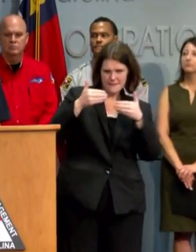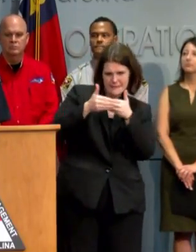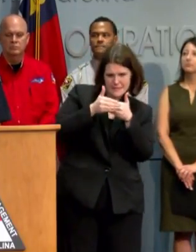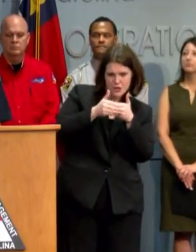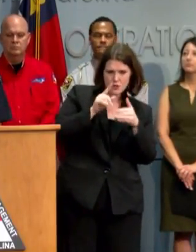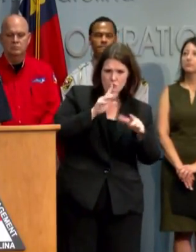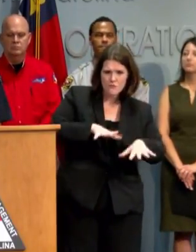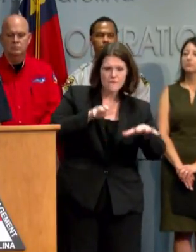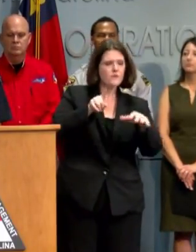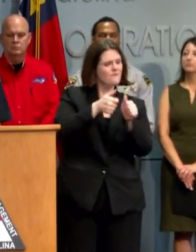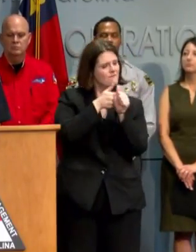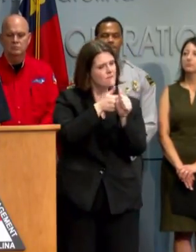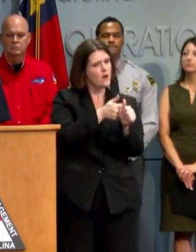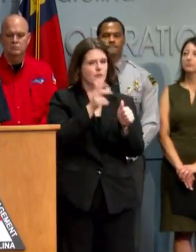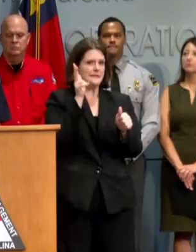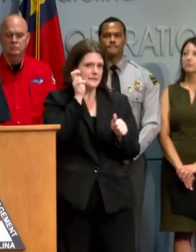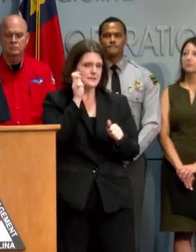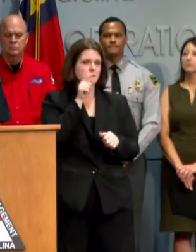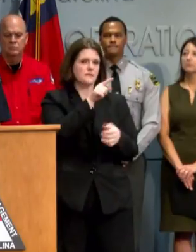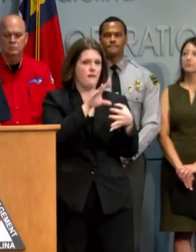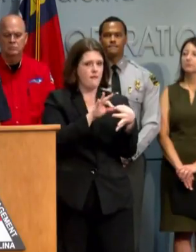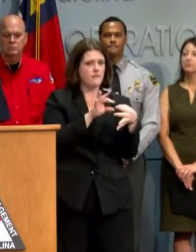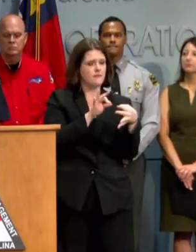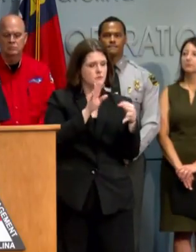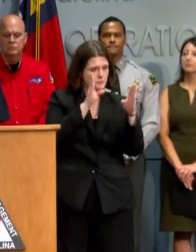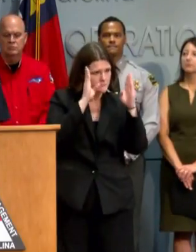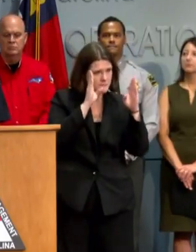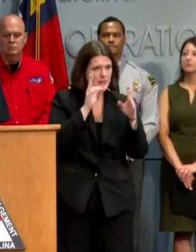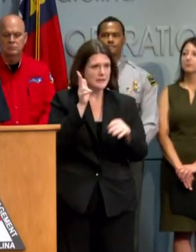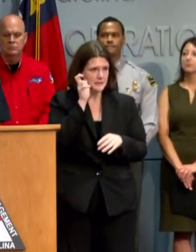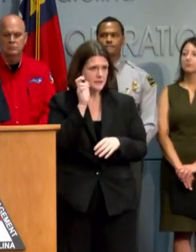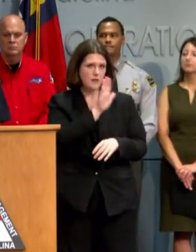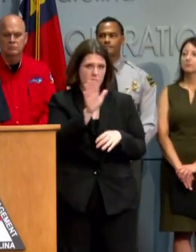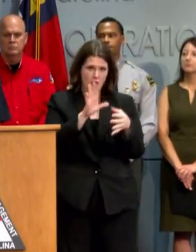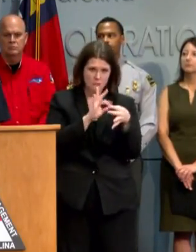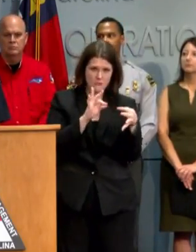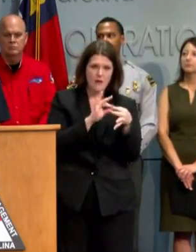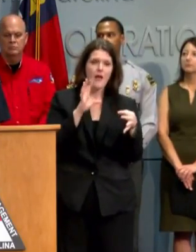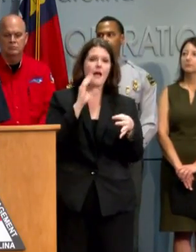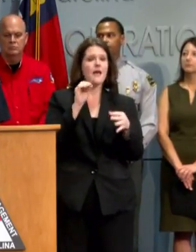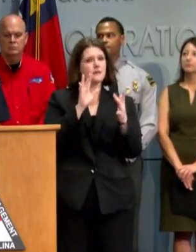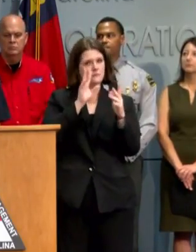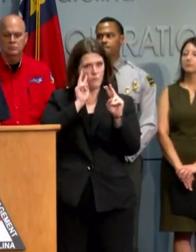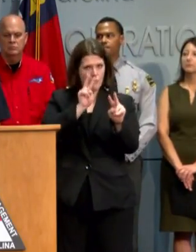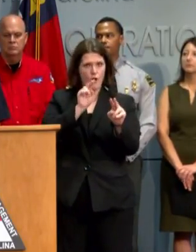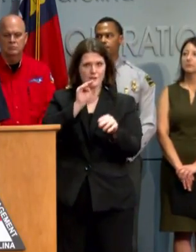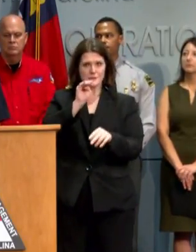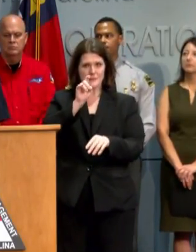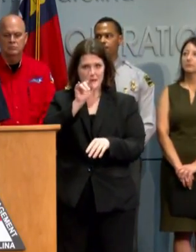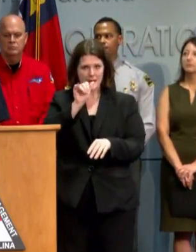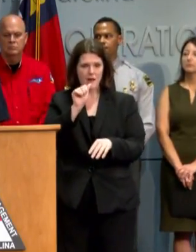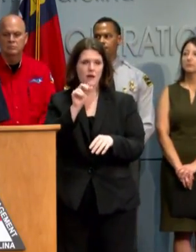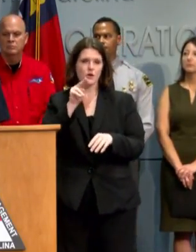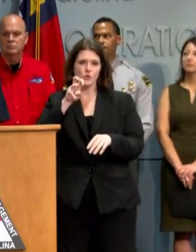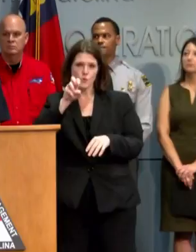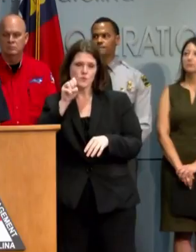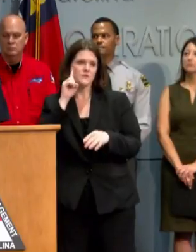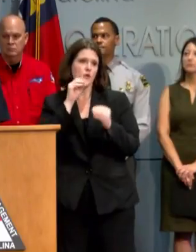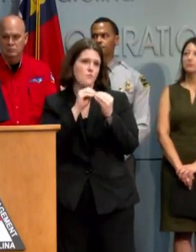EVERYBODY TO FOLLOW THE GUIDANCE OF YOUR LOCAL OFFICIALS. IF THEY TELL YOU TO EVACUATE, FROM A RIVERBANK FLOODING OVER, MAKE SURE YOU FOLLOW WHAT THEY